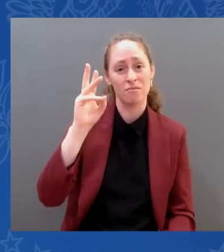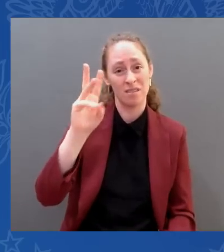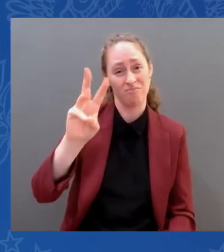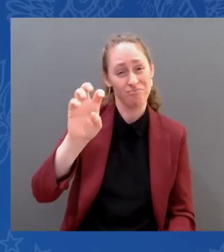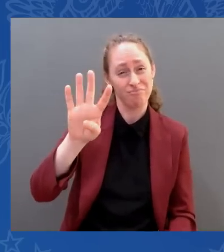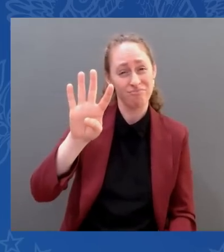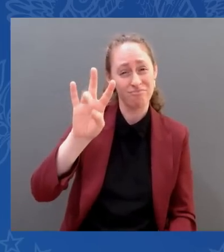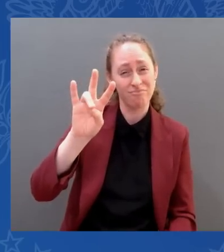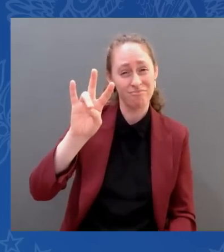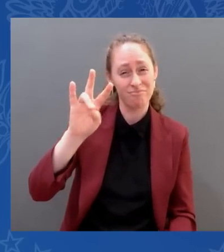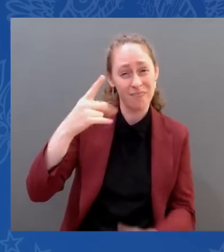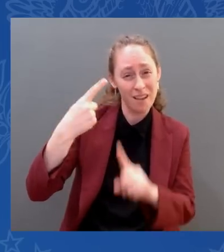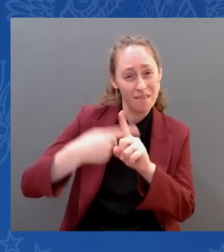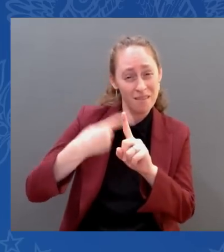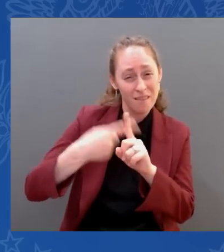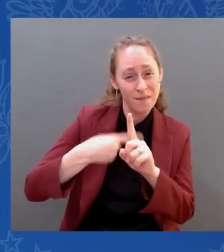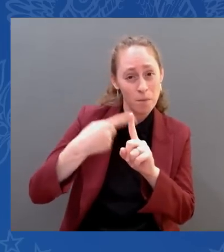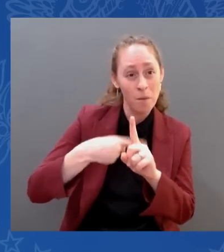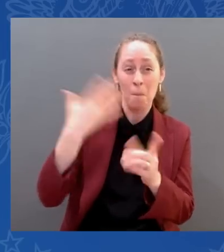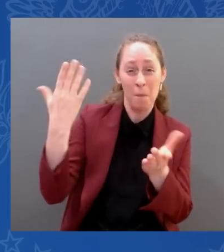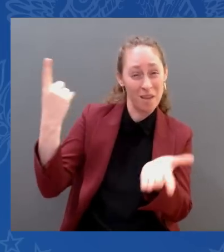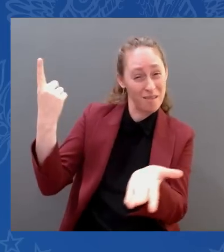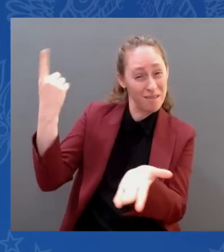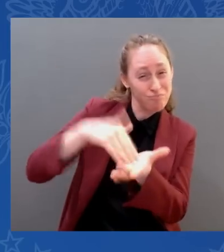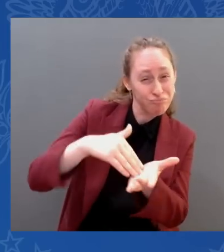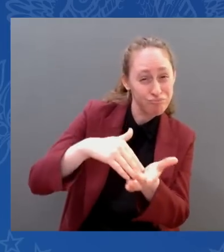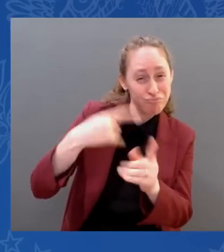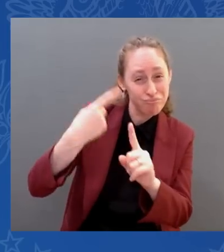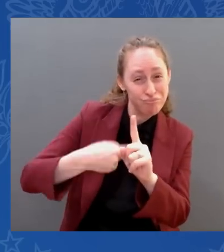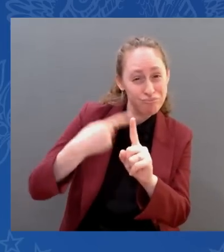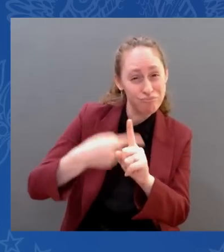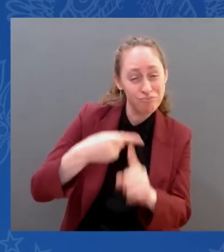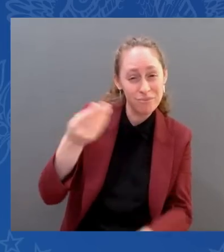to make that one little vial of insulin? Ten dollars. T-E-N. Ten dollars.